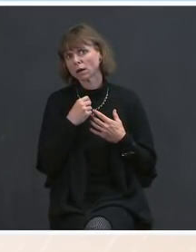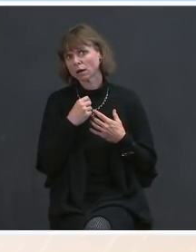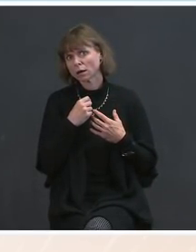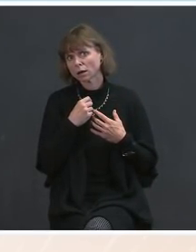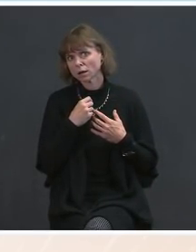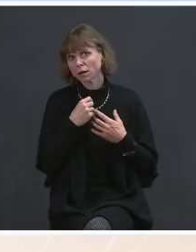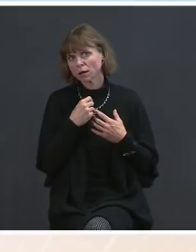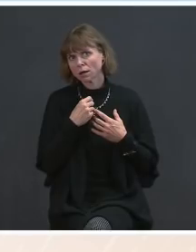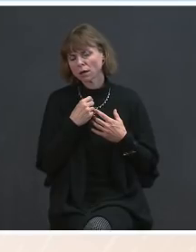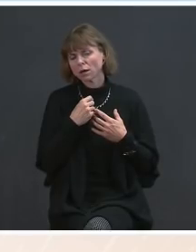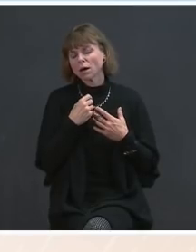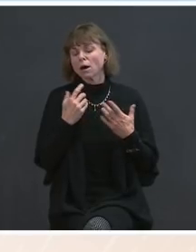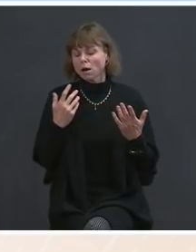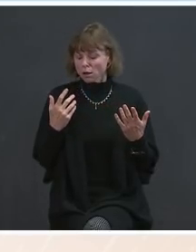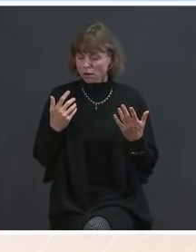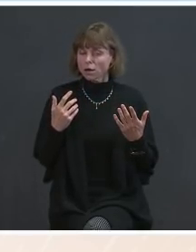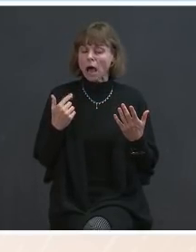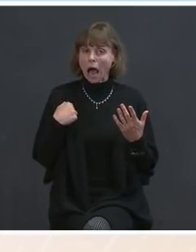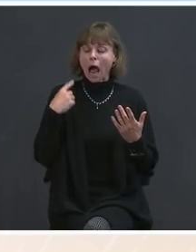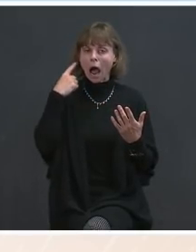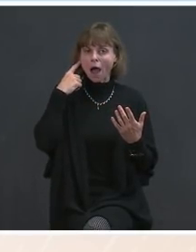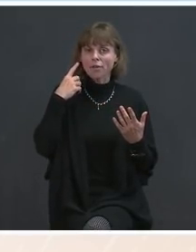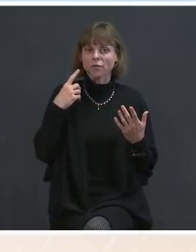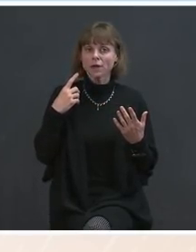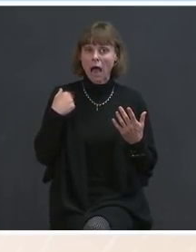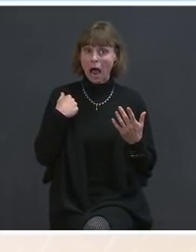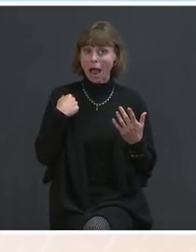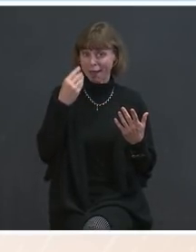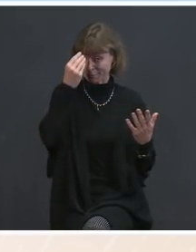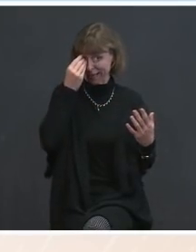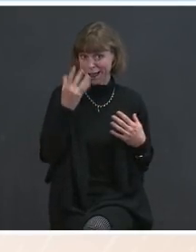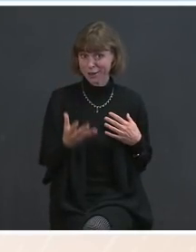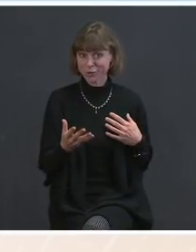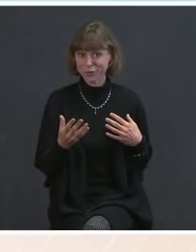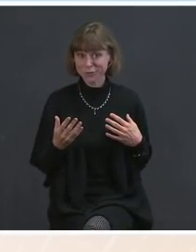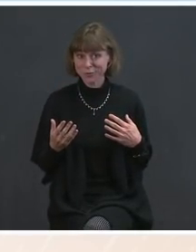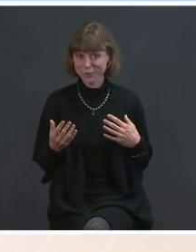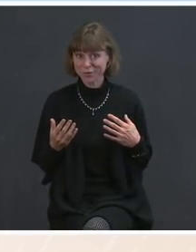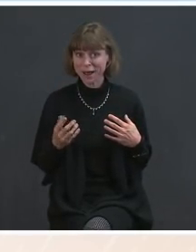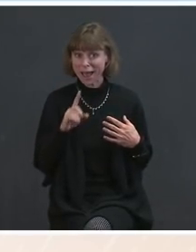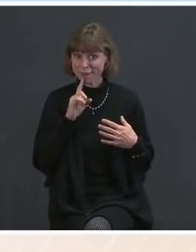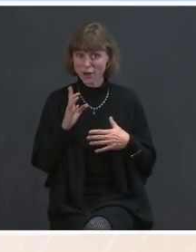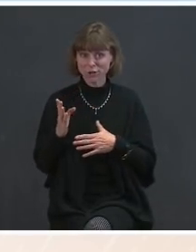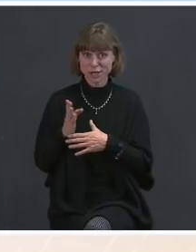Ms. Psaki: Well, I think it's how to pursue. What I'm conveying is that there is a shared view